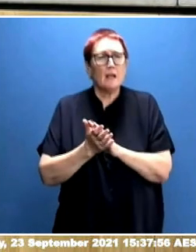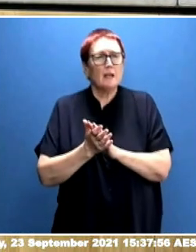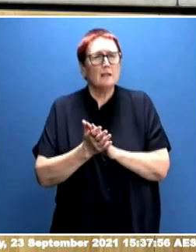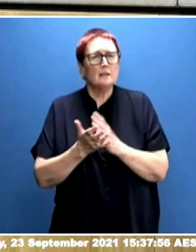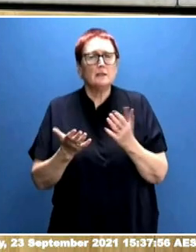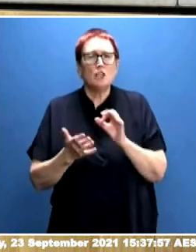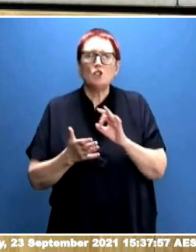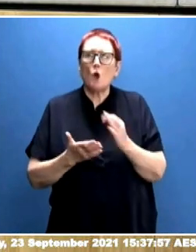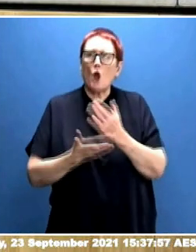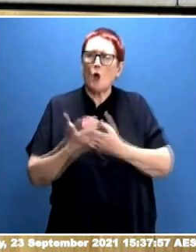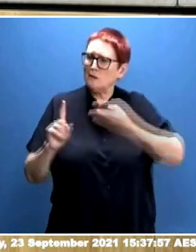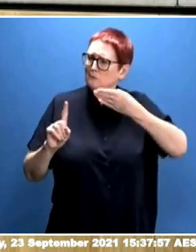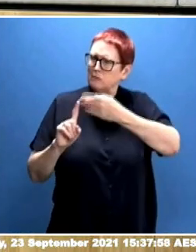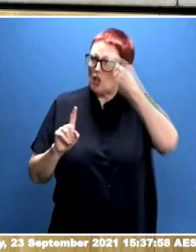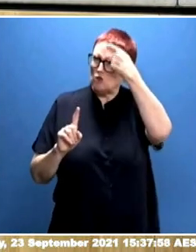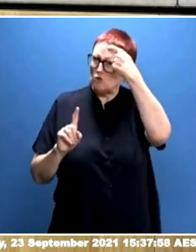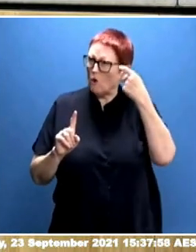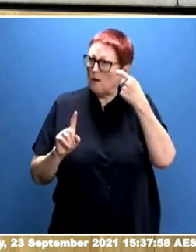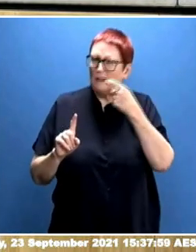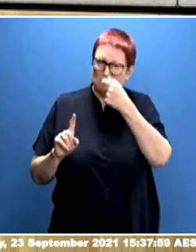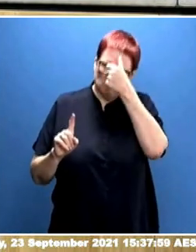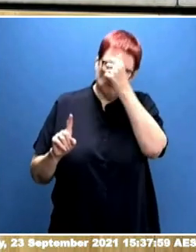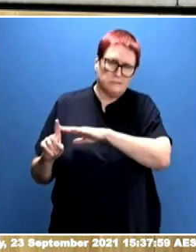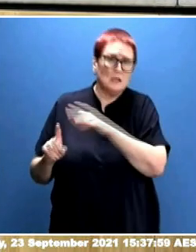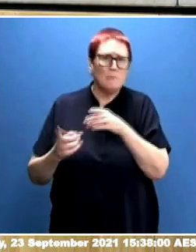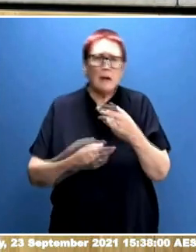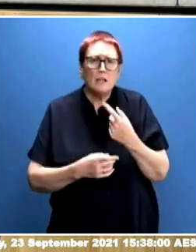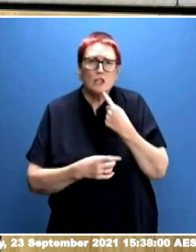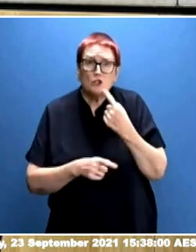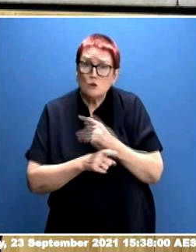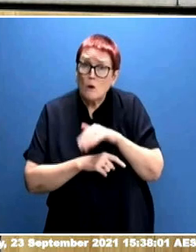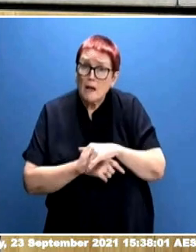because that's very well used in the system, but the word of "hope" in the